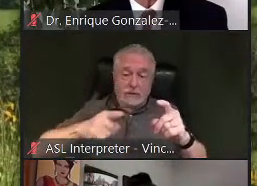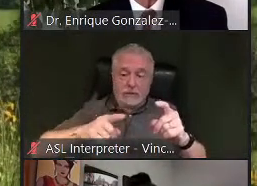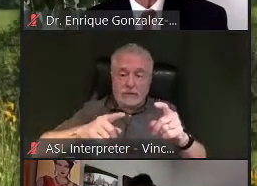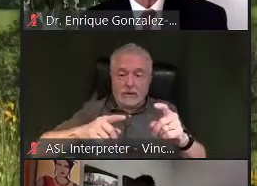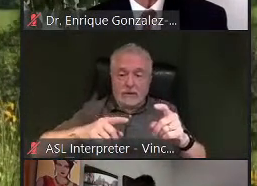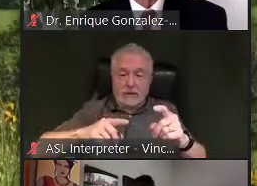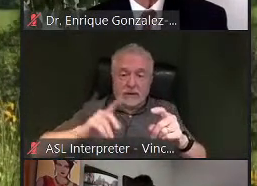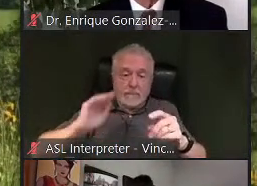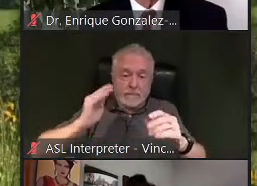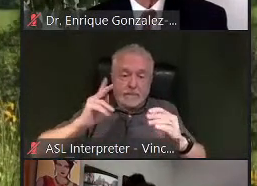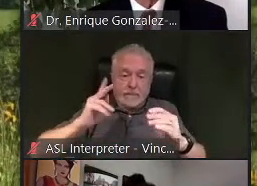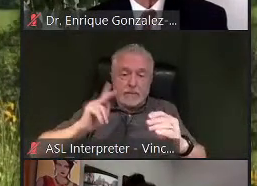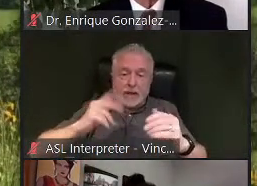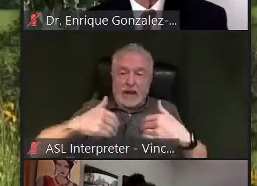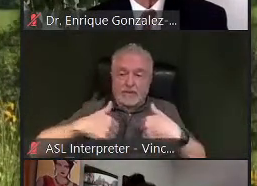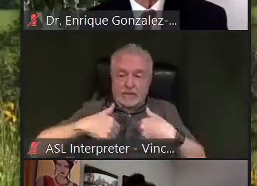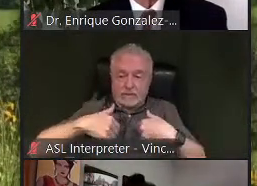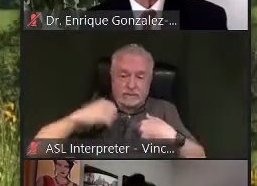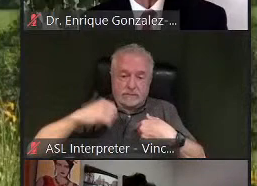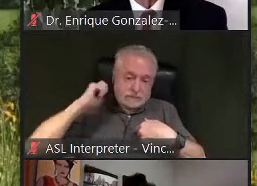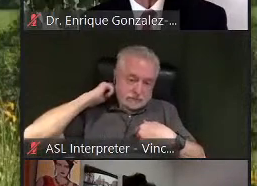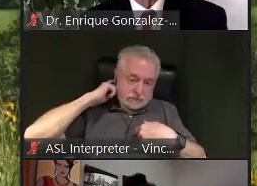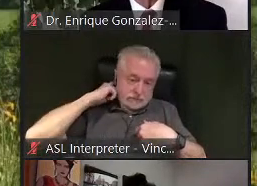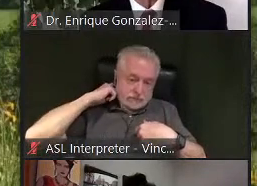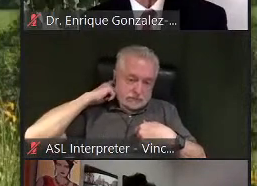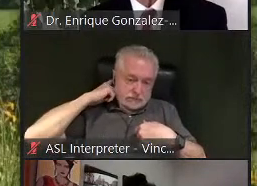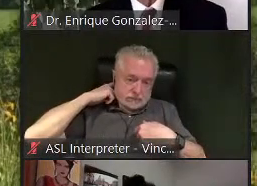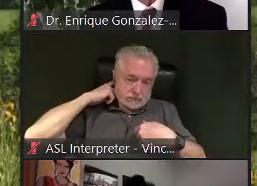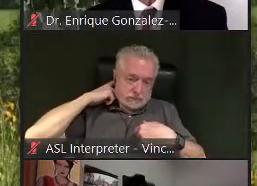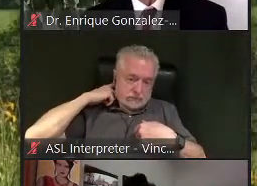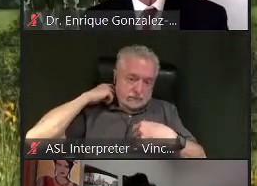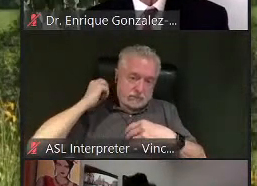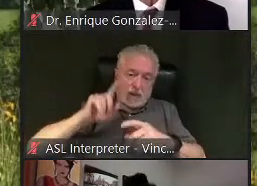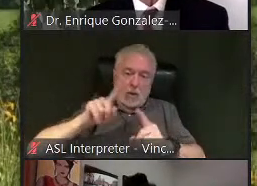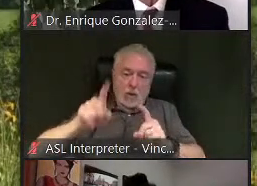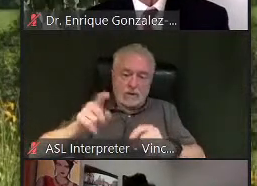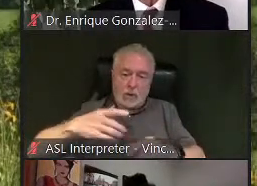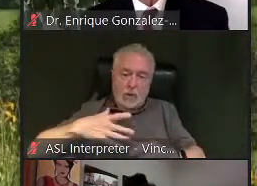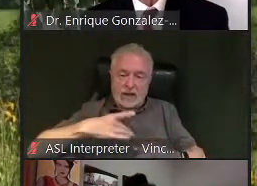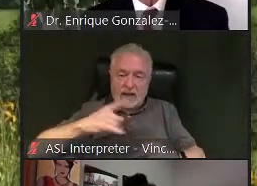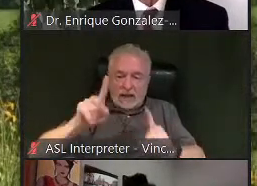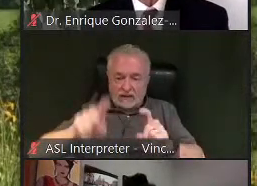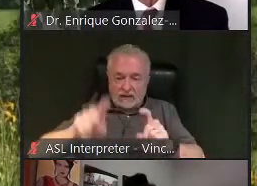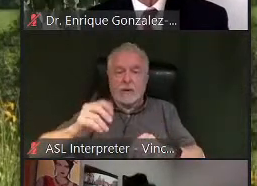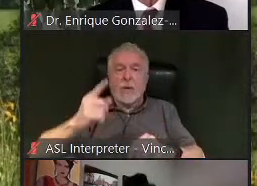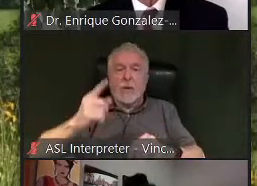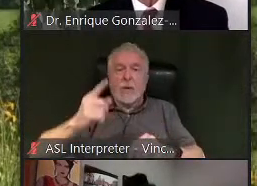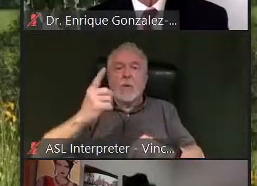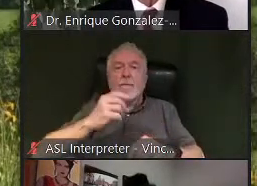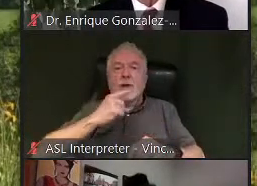seems that people have, what kind of questions they want to ask and. We want to make sure that everybody knows